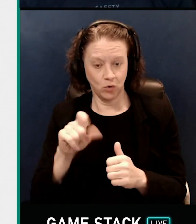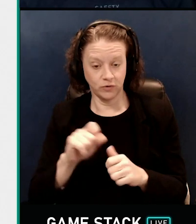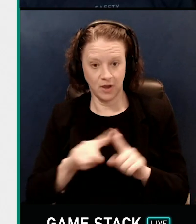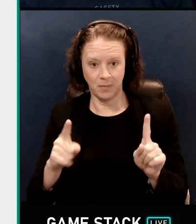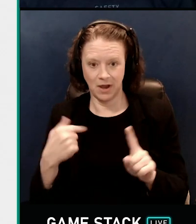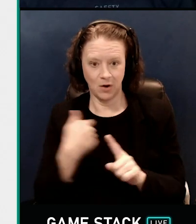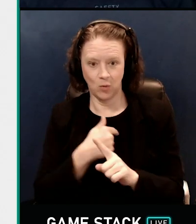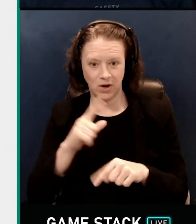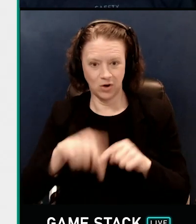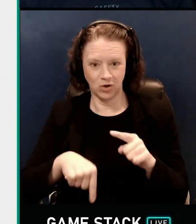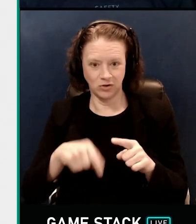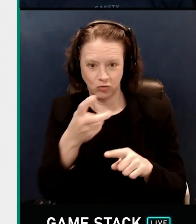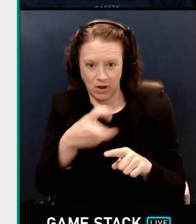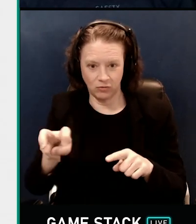new DLC for gears or a different game.